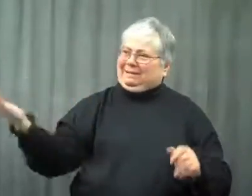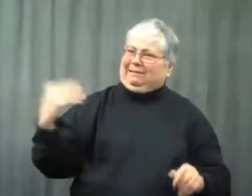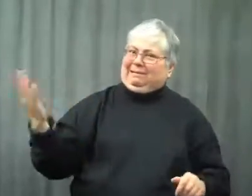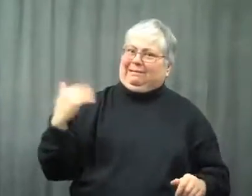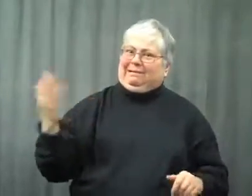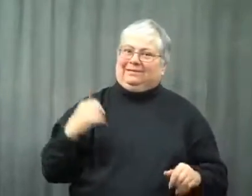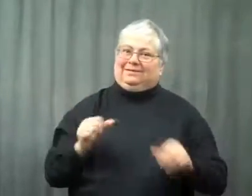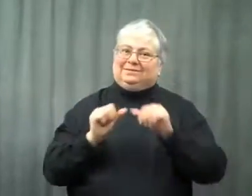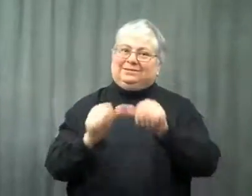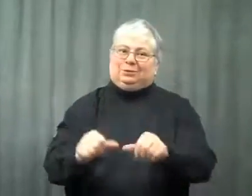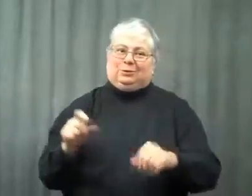so they need them to come back, and continue making money.